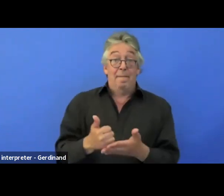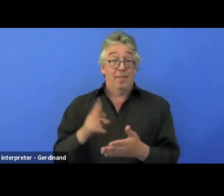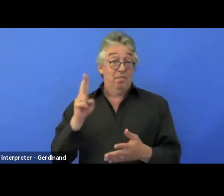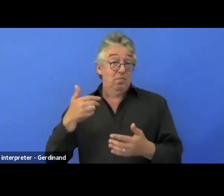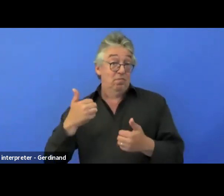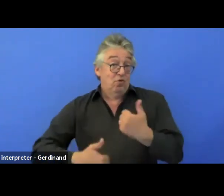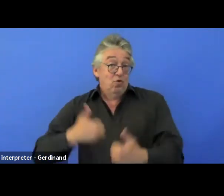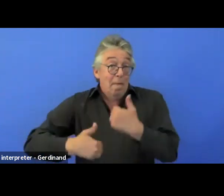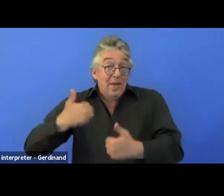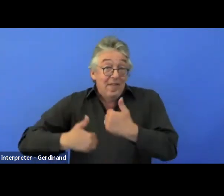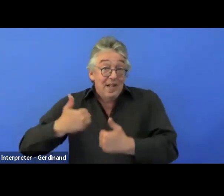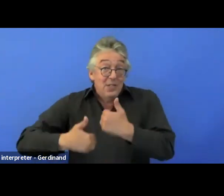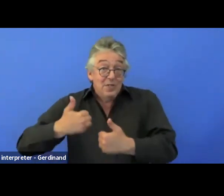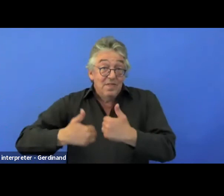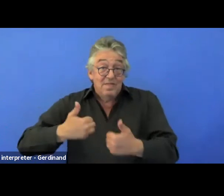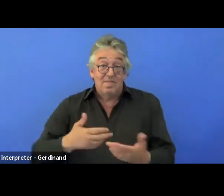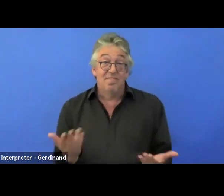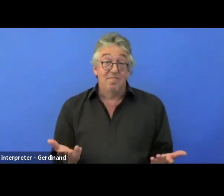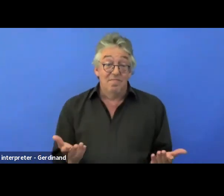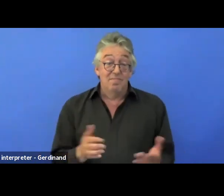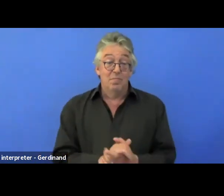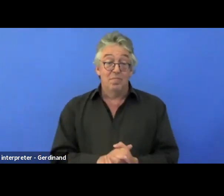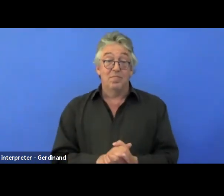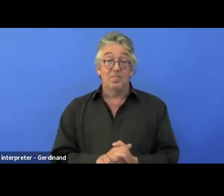Innovative ideas can be turned into new products and services